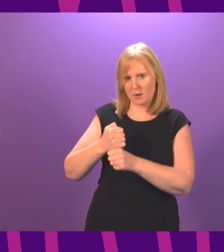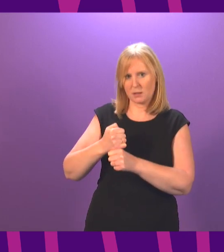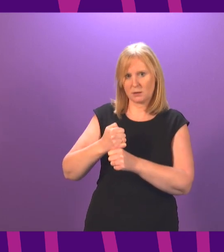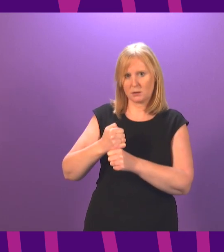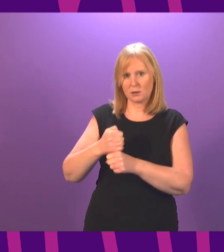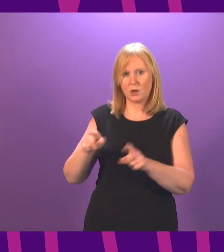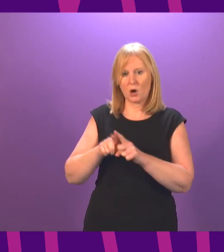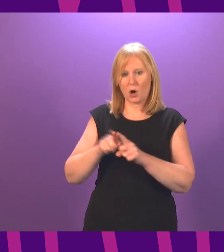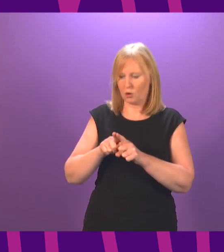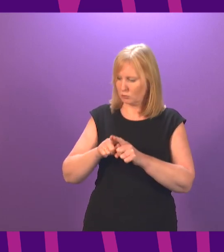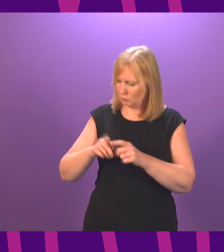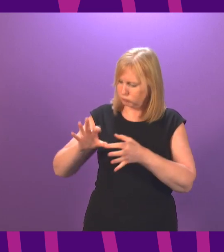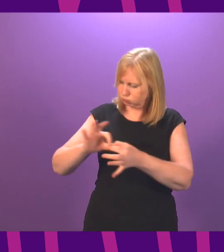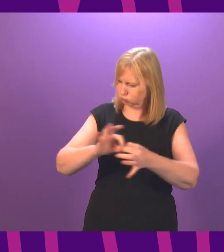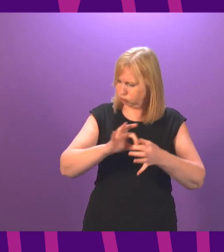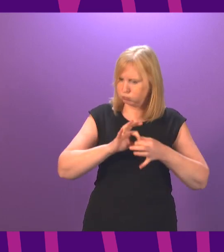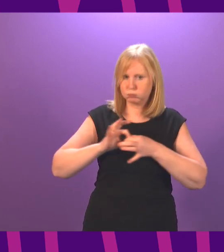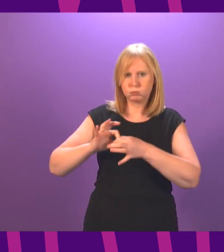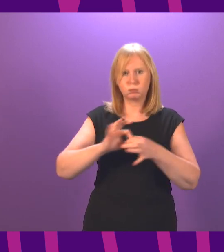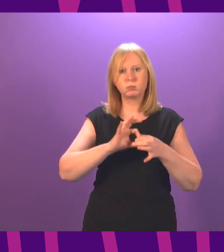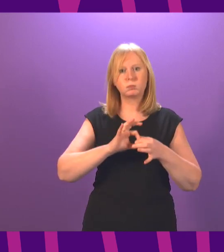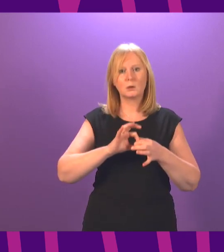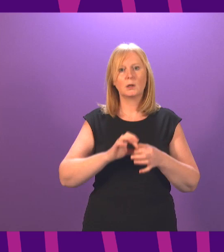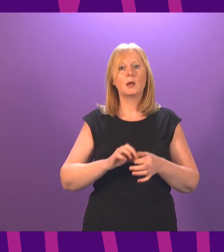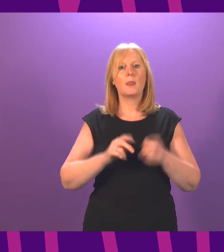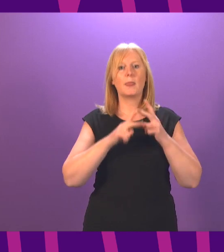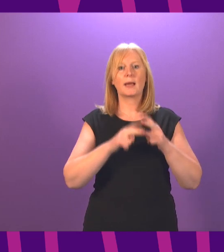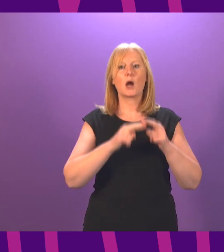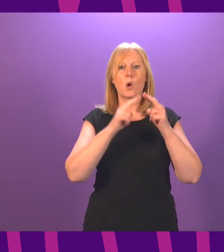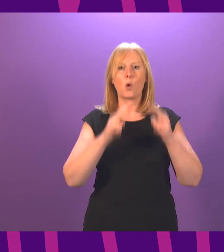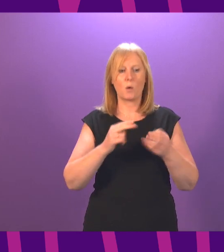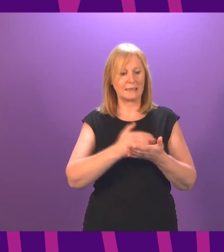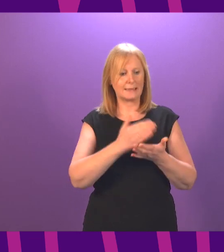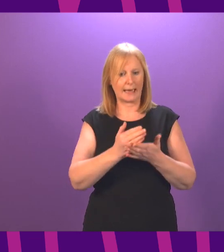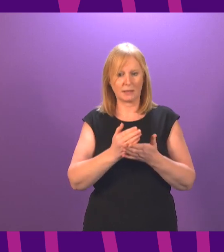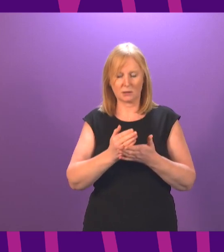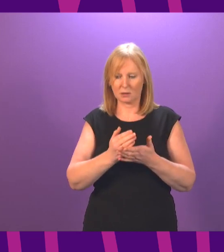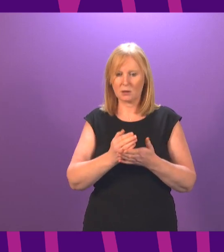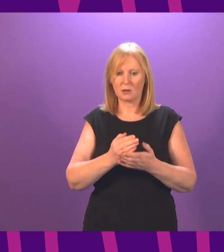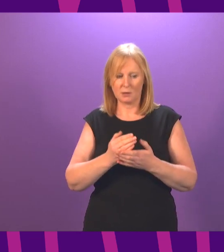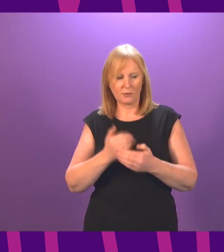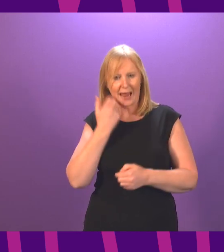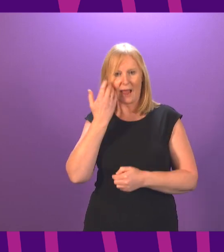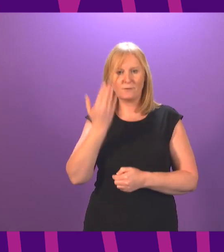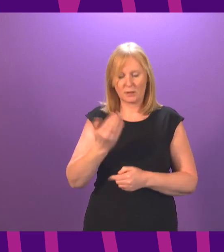and all the people with whom we have to work, including the care home sector—do not focus 100 per cent on trying to deal with those issues day in and day out. That is what we